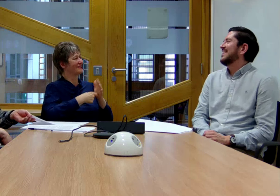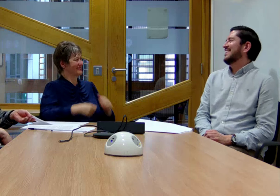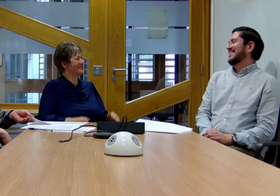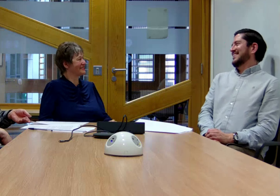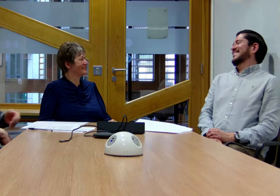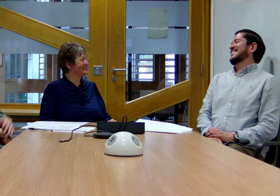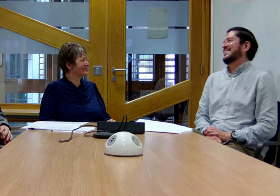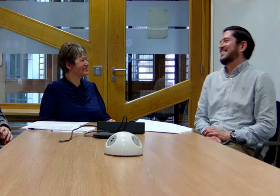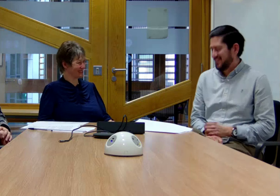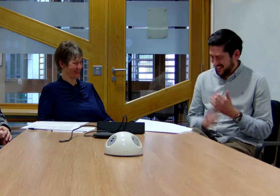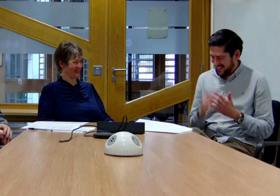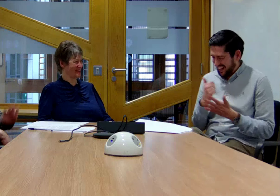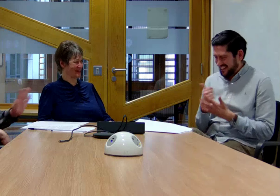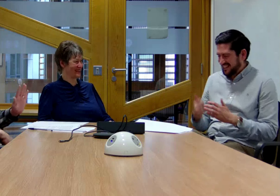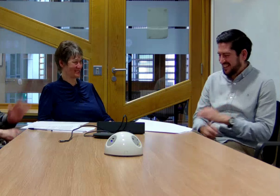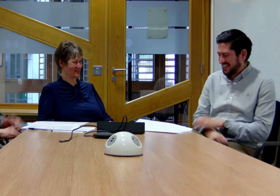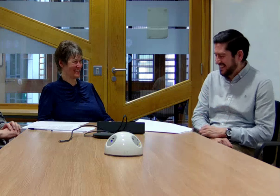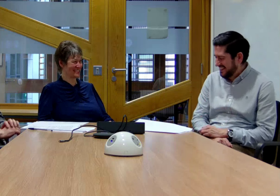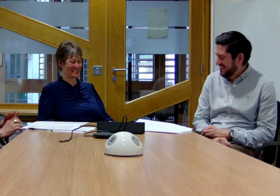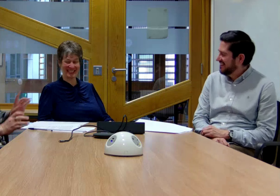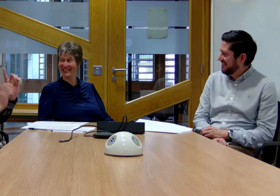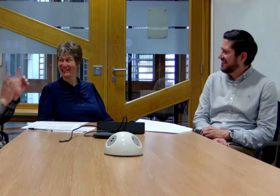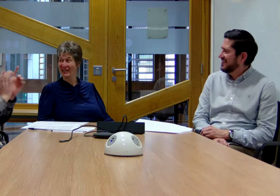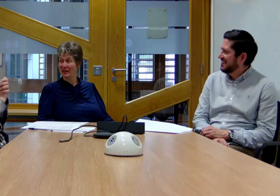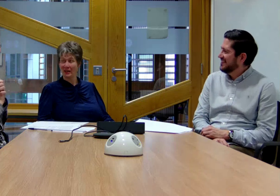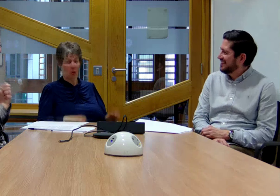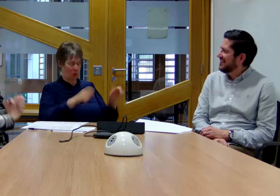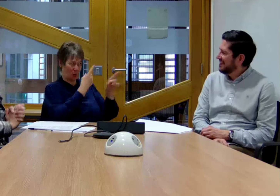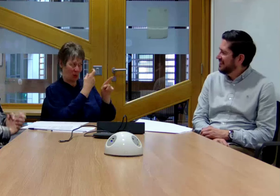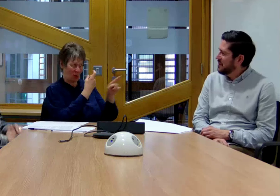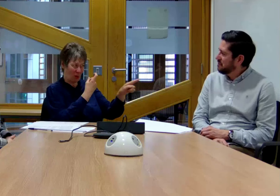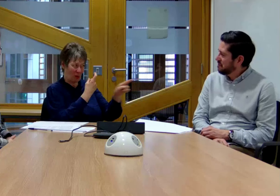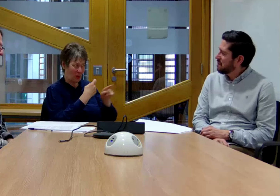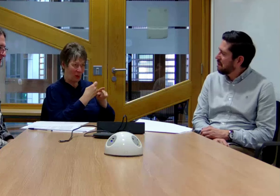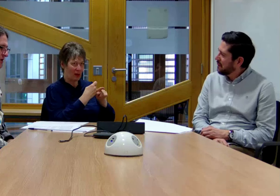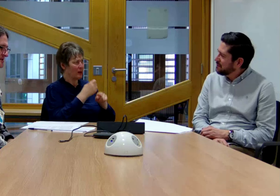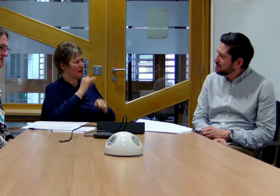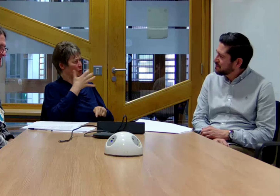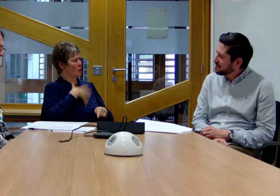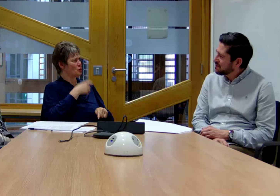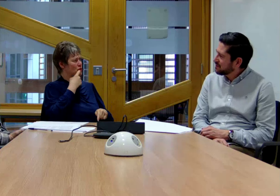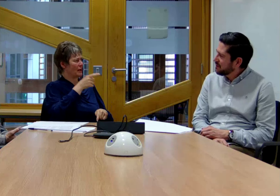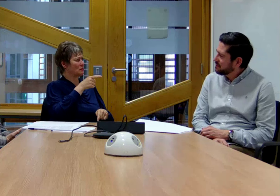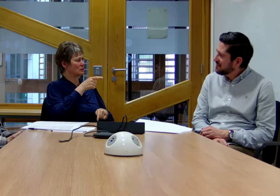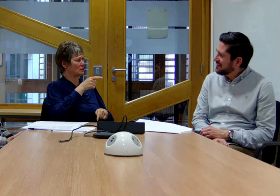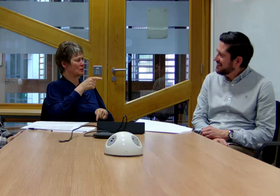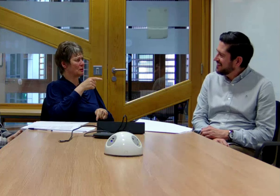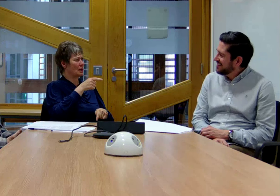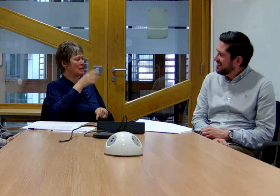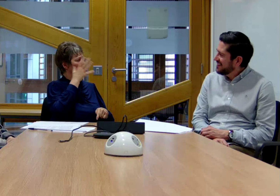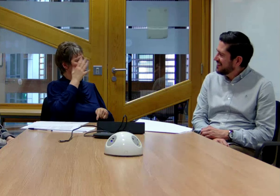. One last wee one, to tell somebody to get